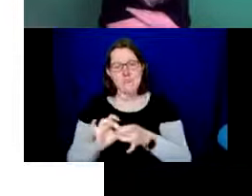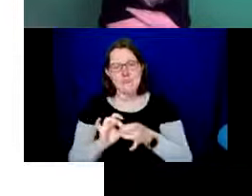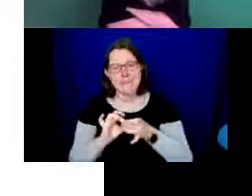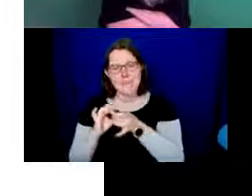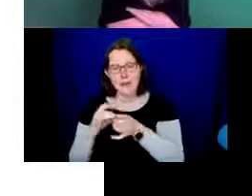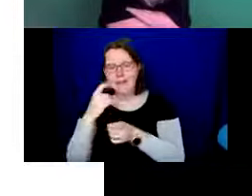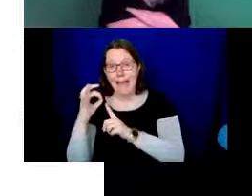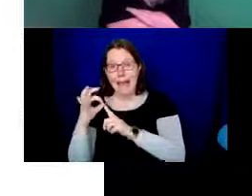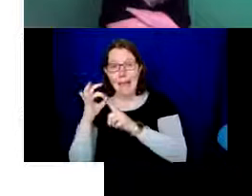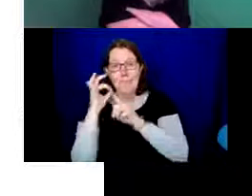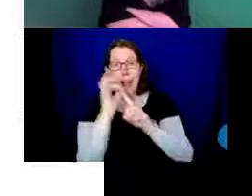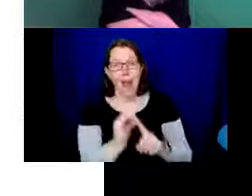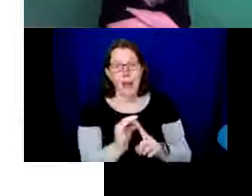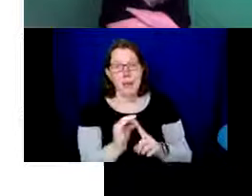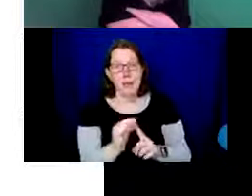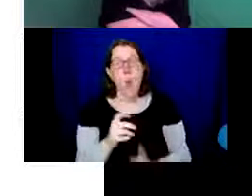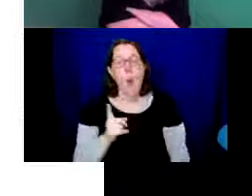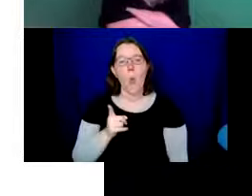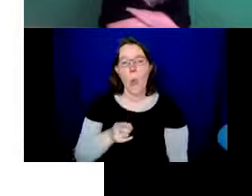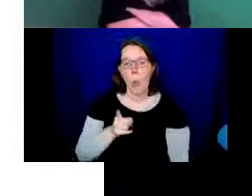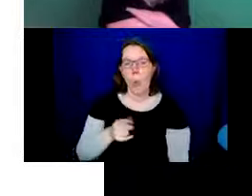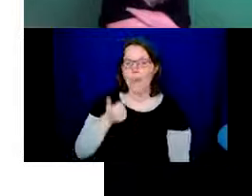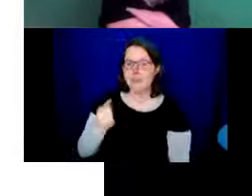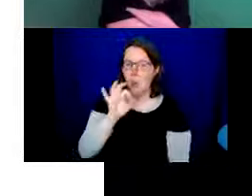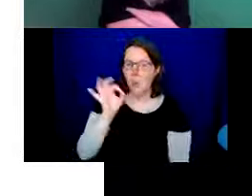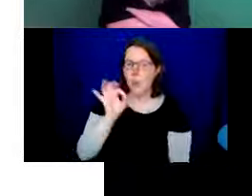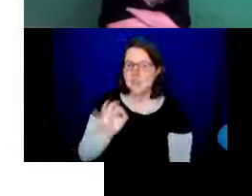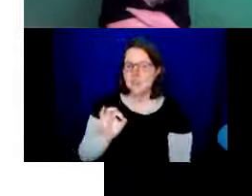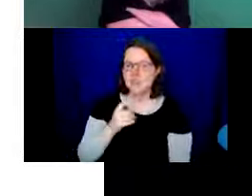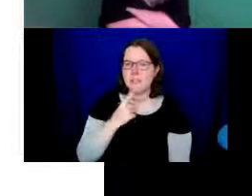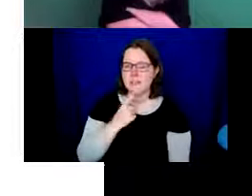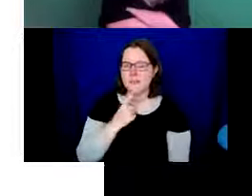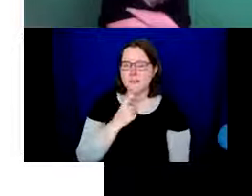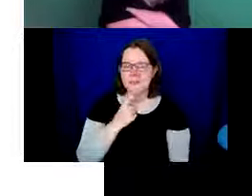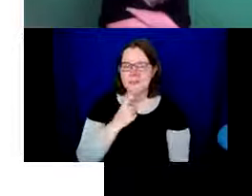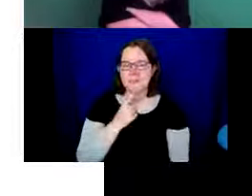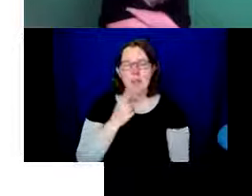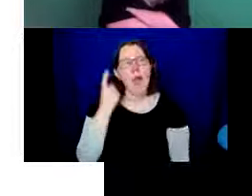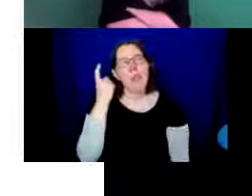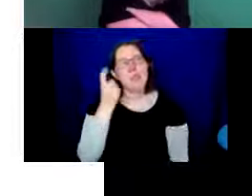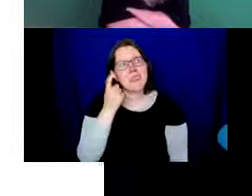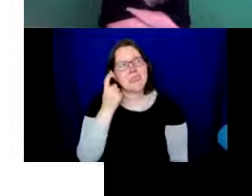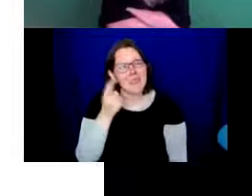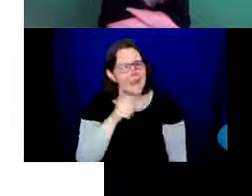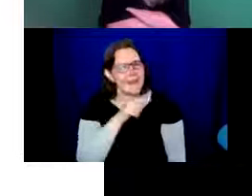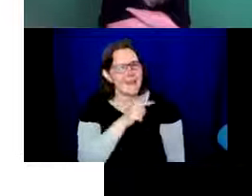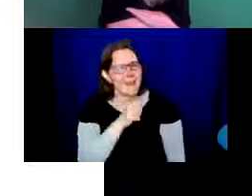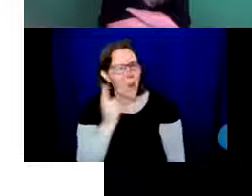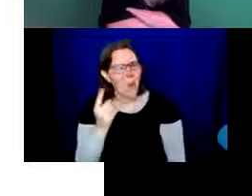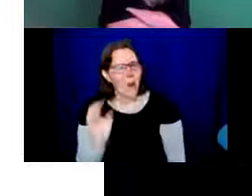yep that's a good question so i think in one of the slides coming up it will say you can apply